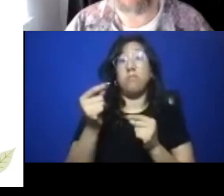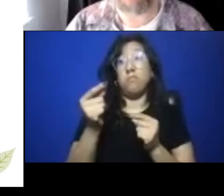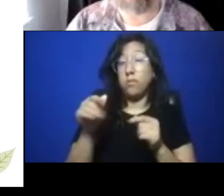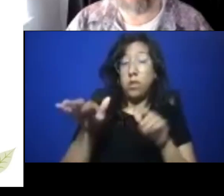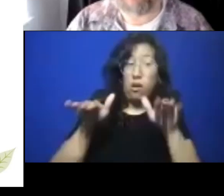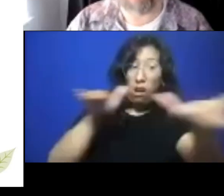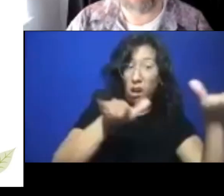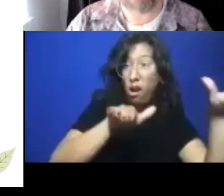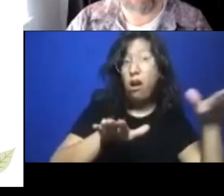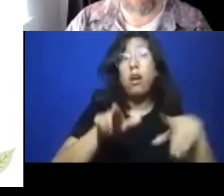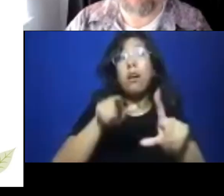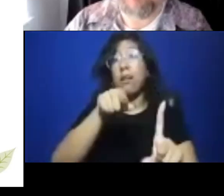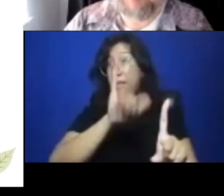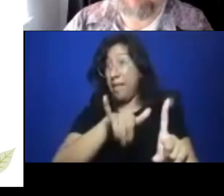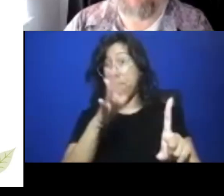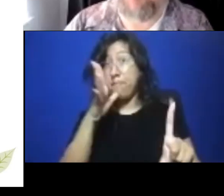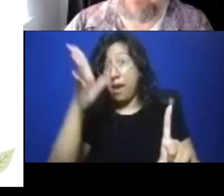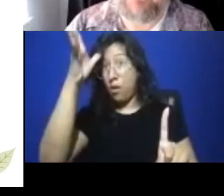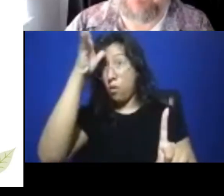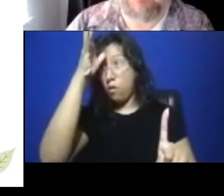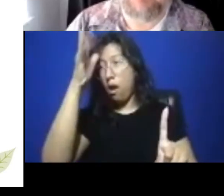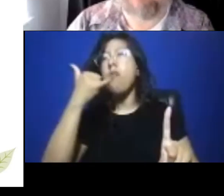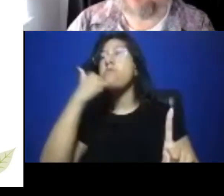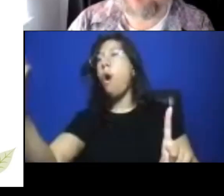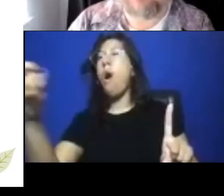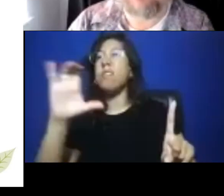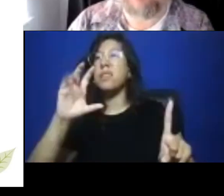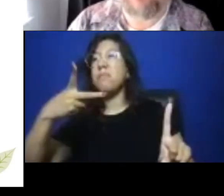if the parents were providing their children